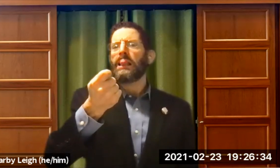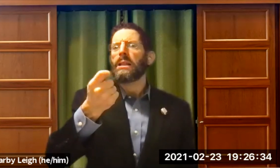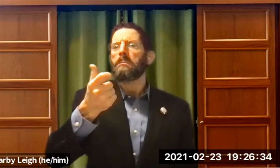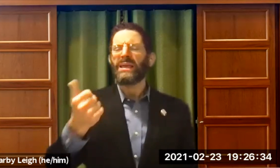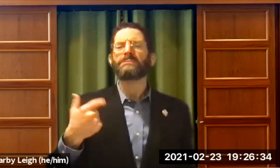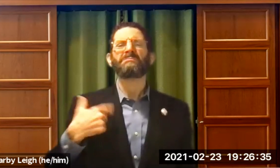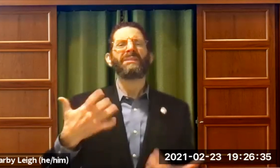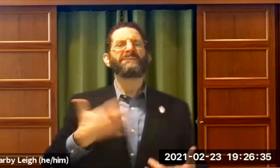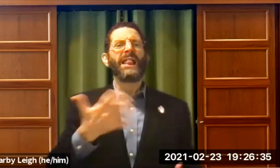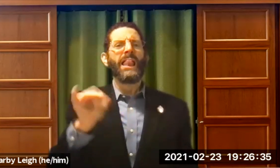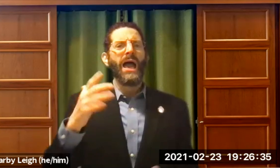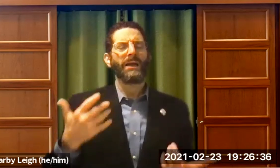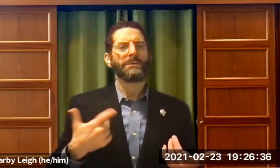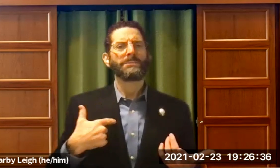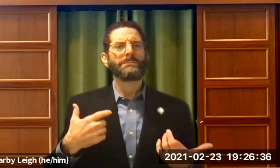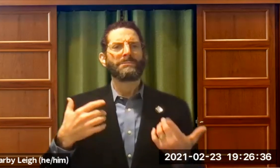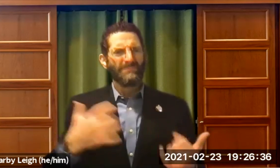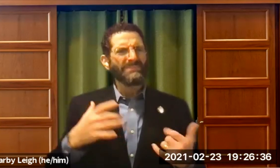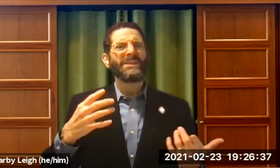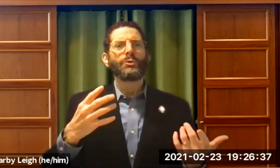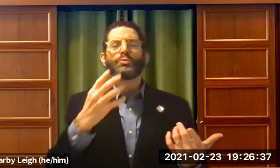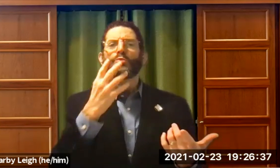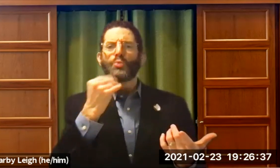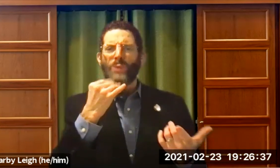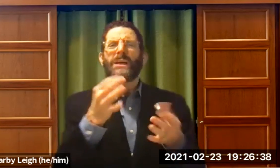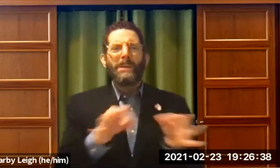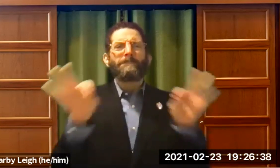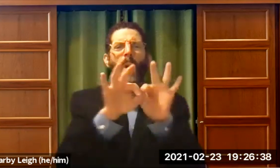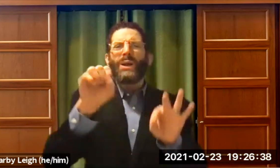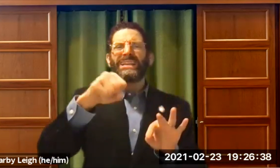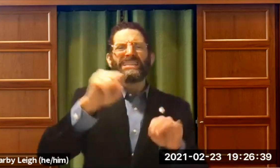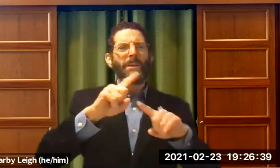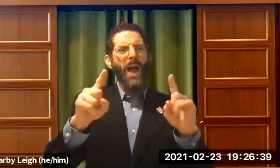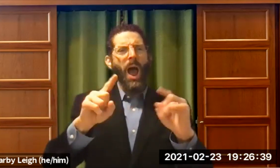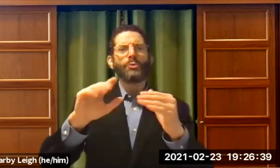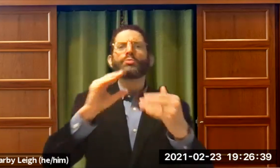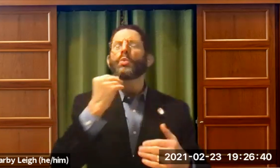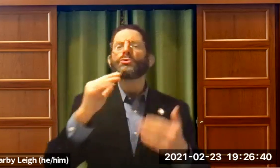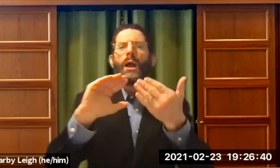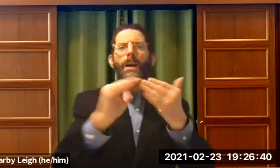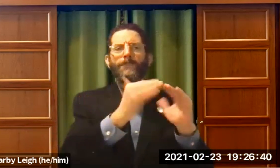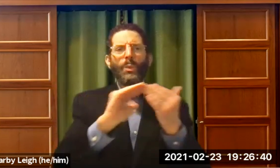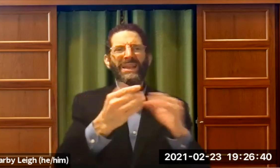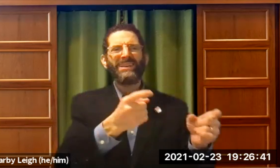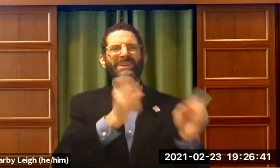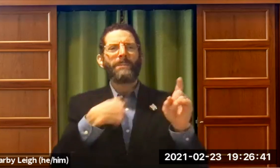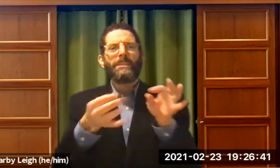But it really stuck with me, like kind of traumatized me. I thought Judaism is really important.